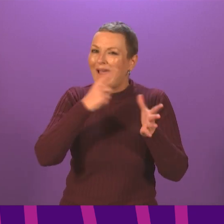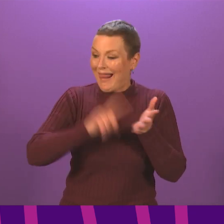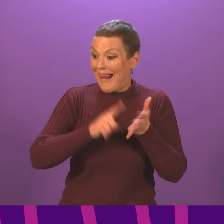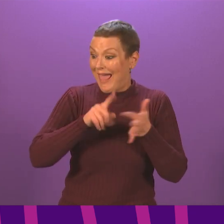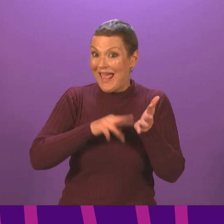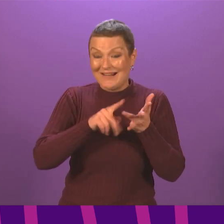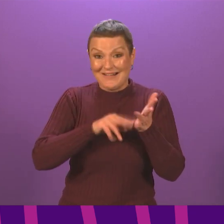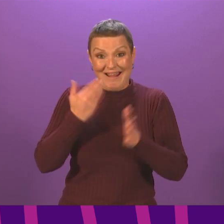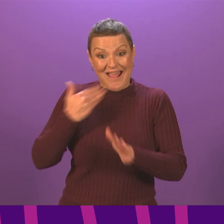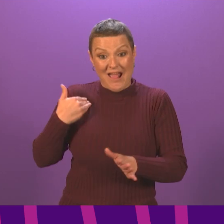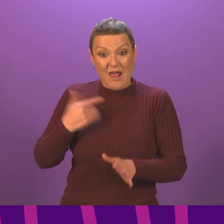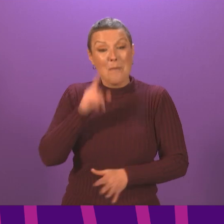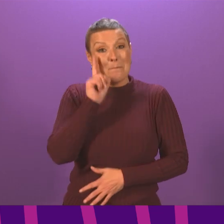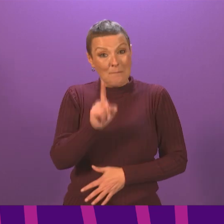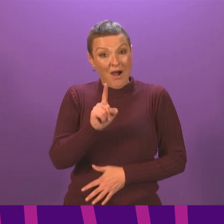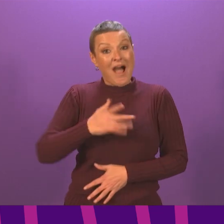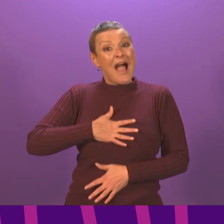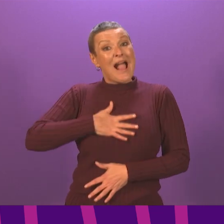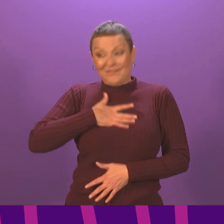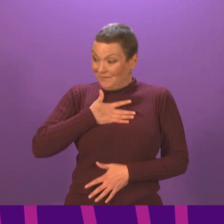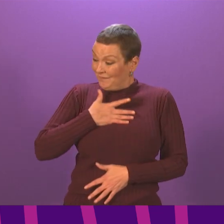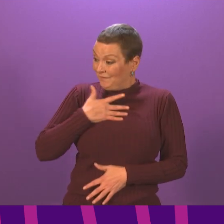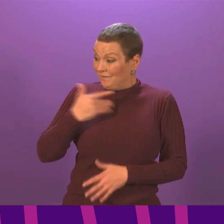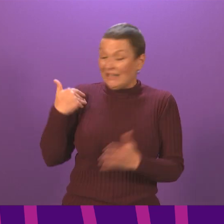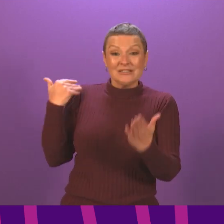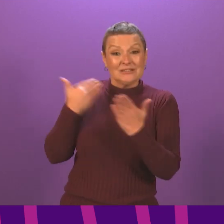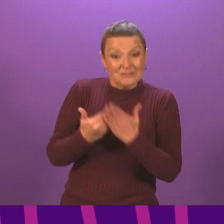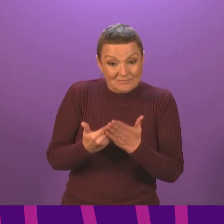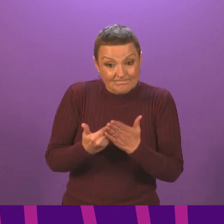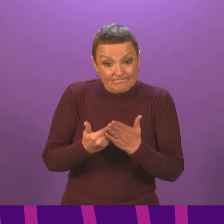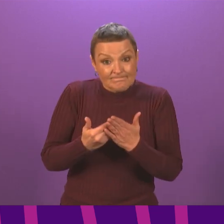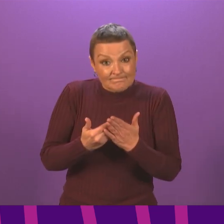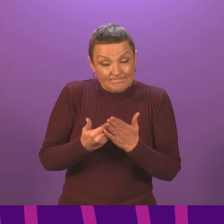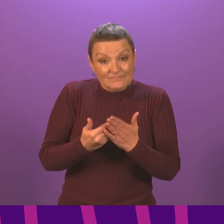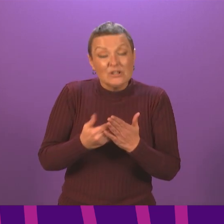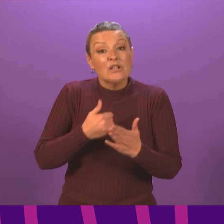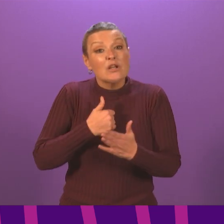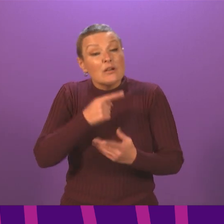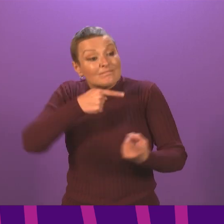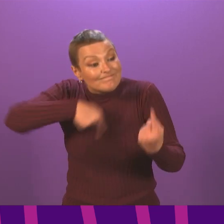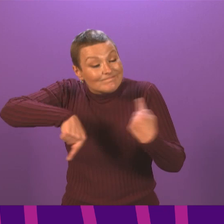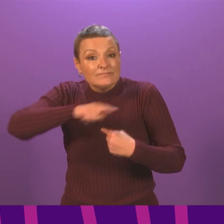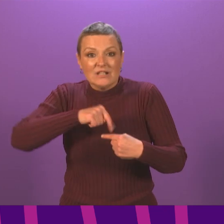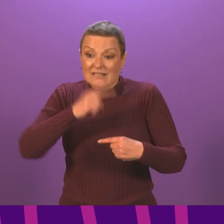employed by local authorities—in my opinion, that does not happen often enough, unfortunately—the